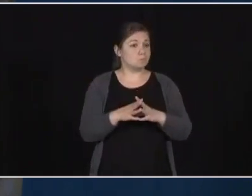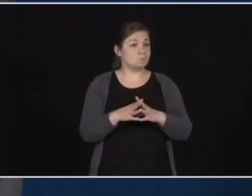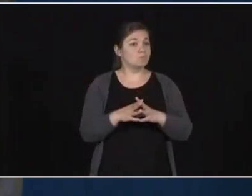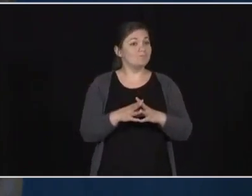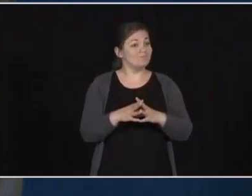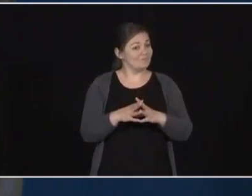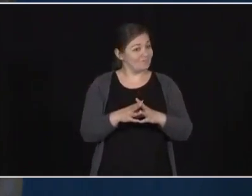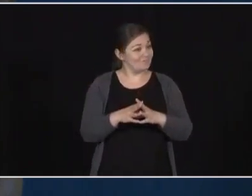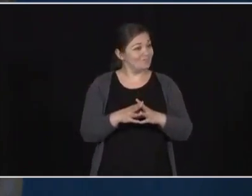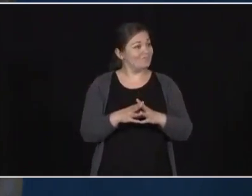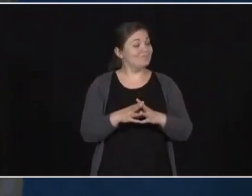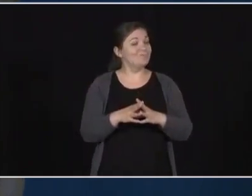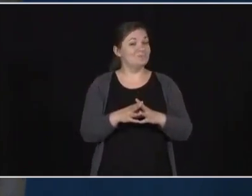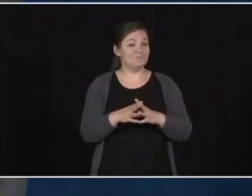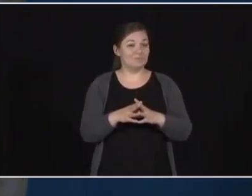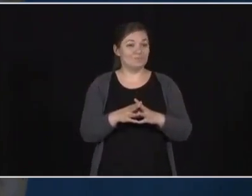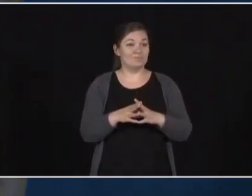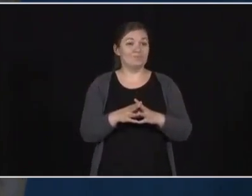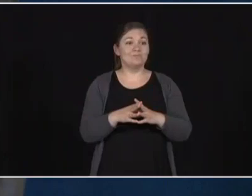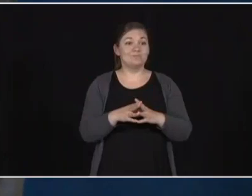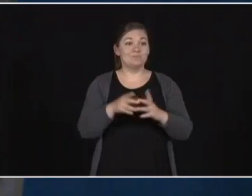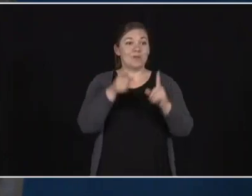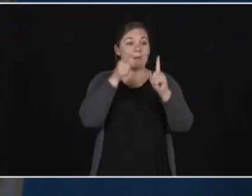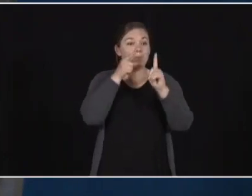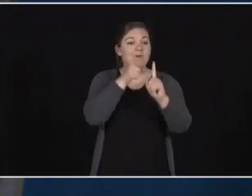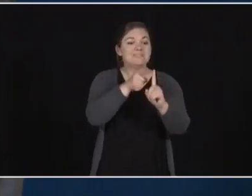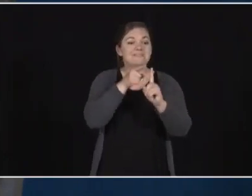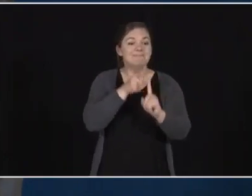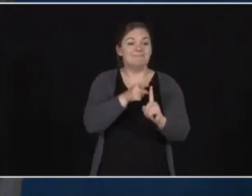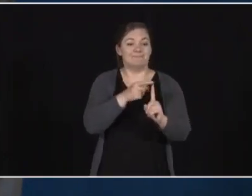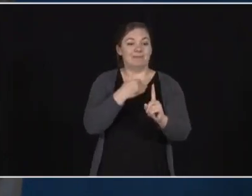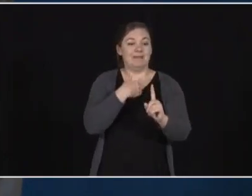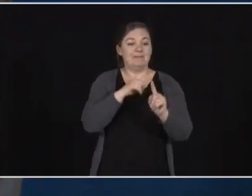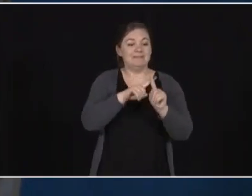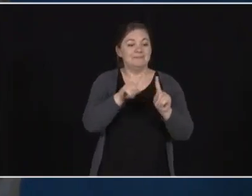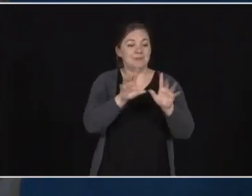of specific populations. Those are going to be scheduled